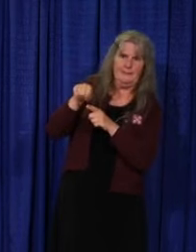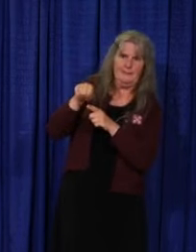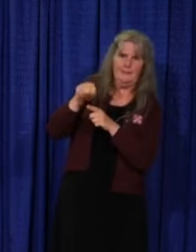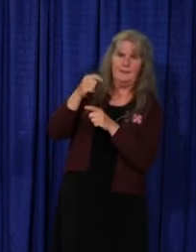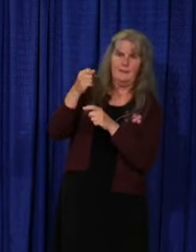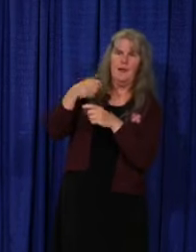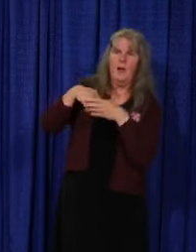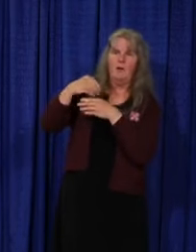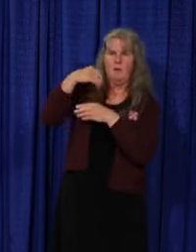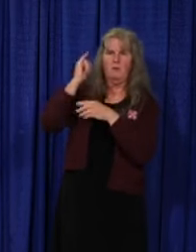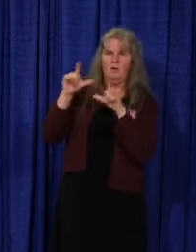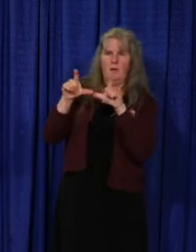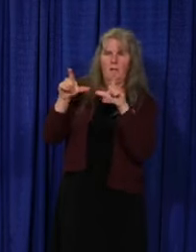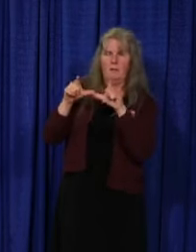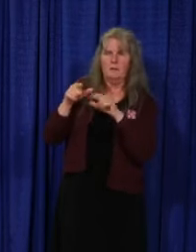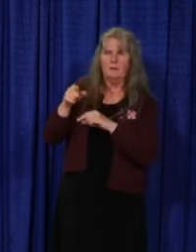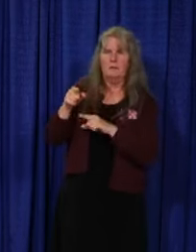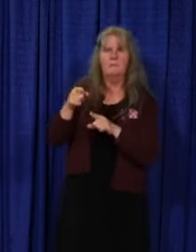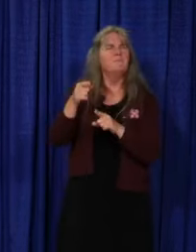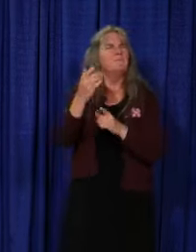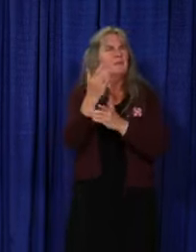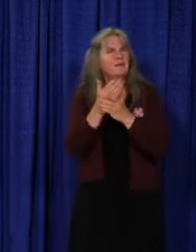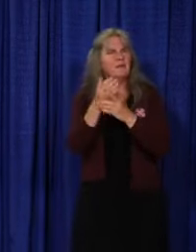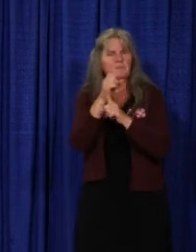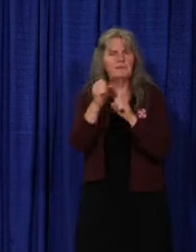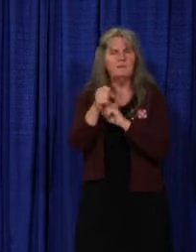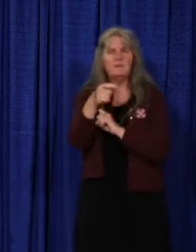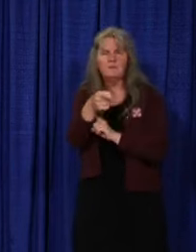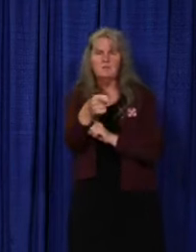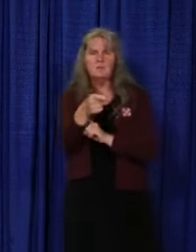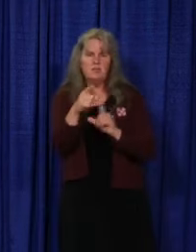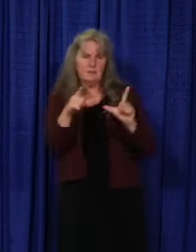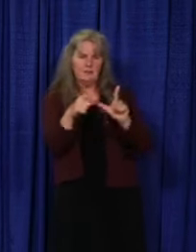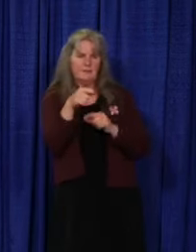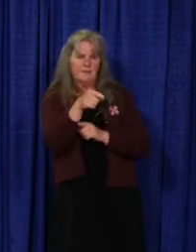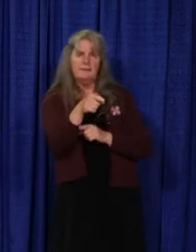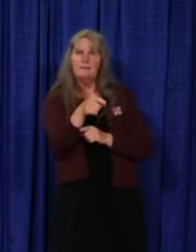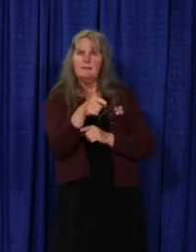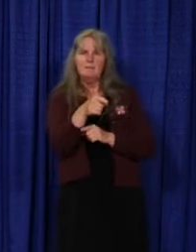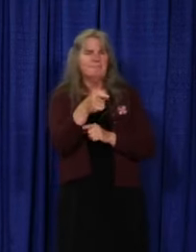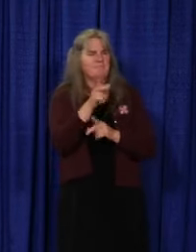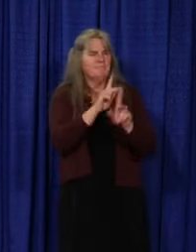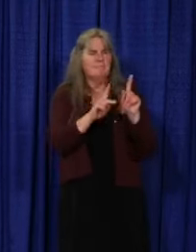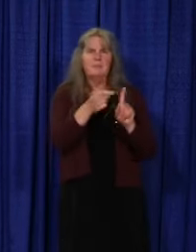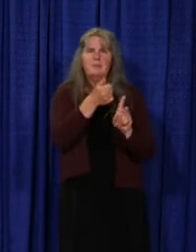We know that a lot of cases, the licence plates that people do see, they are people that do